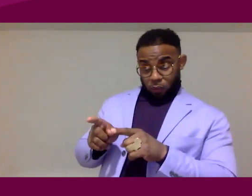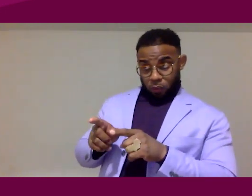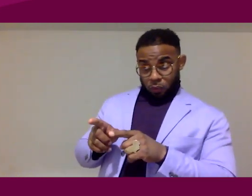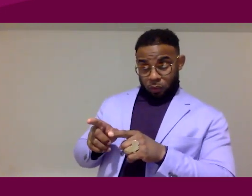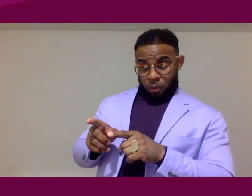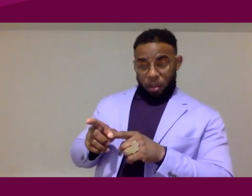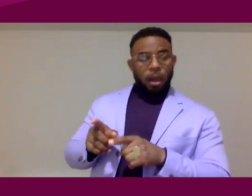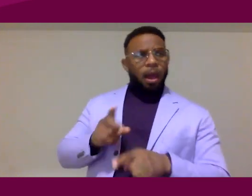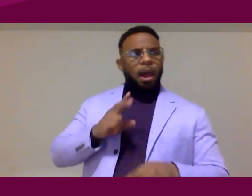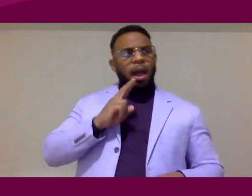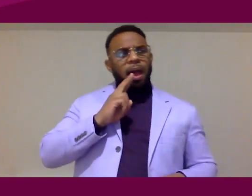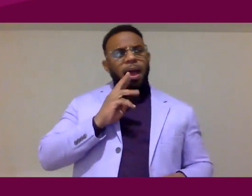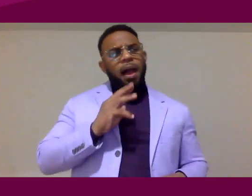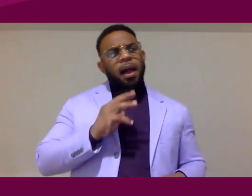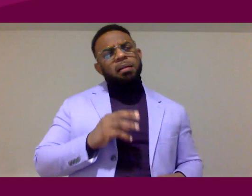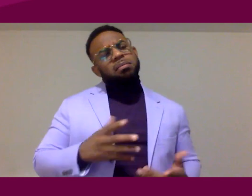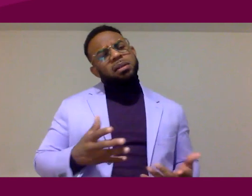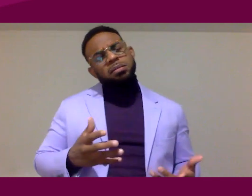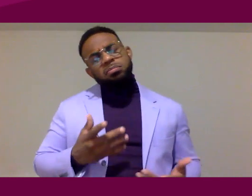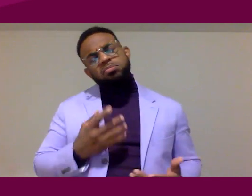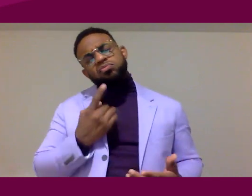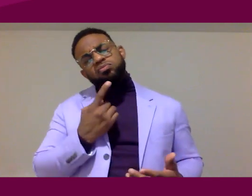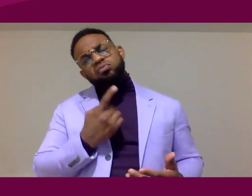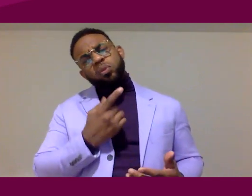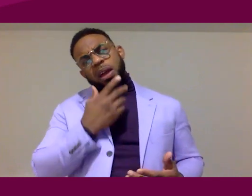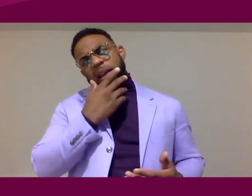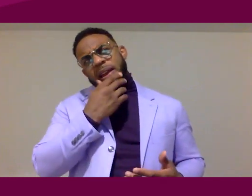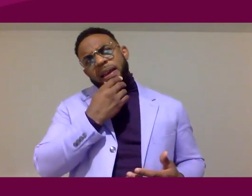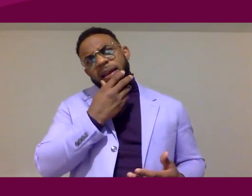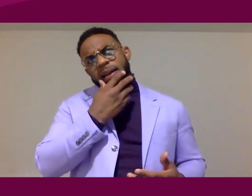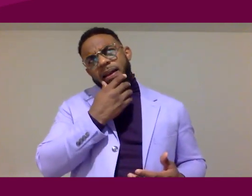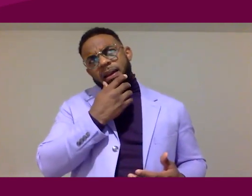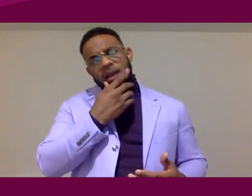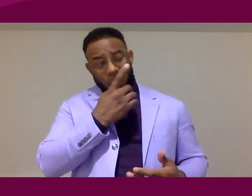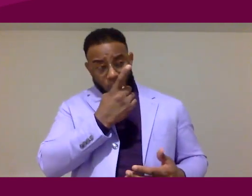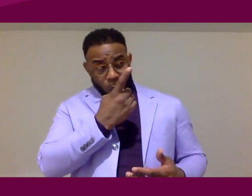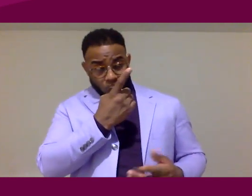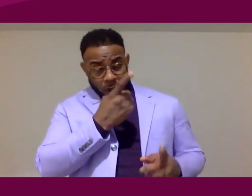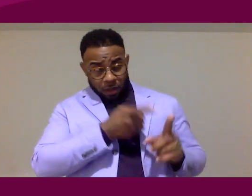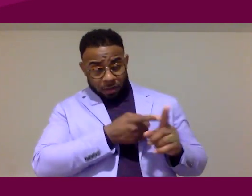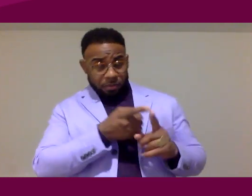Deborah Kaplan: Well, one that has been, I now work for the